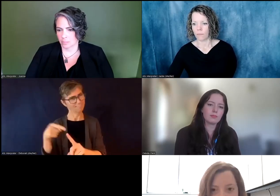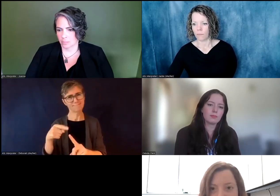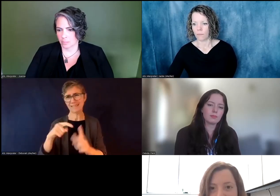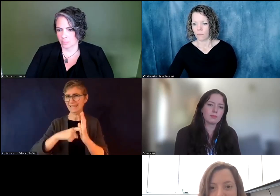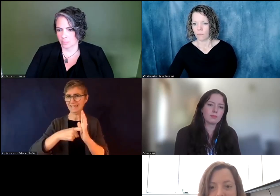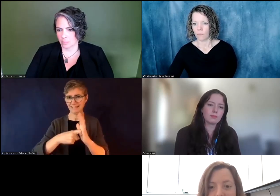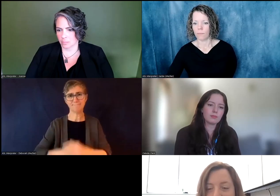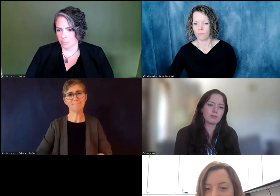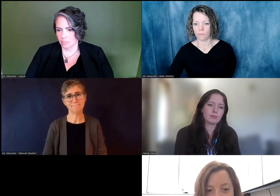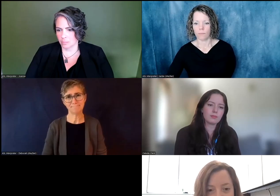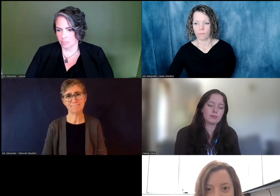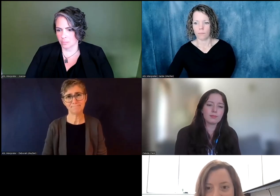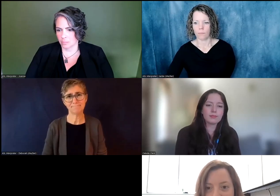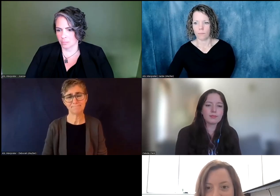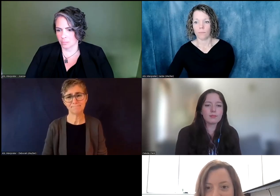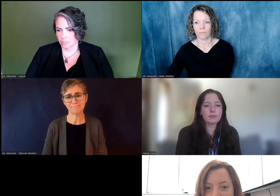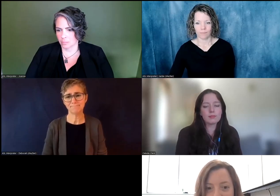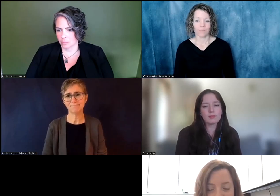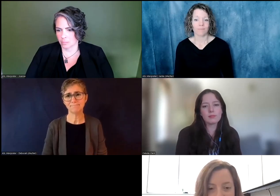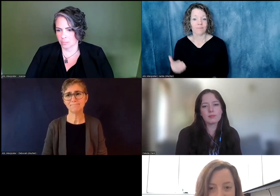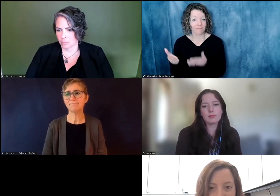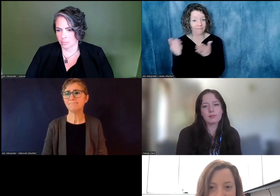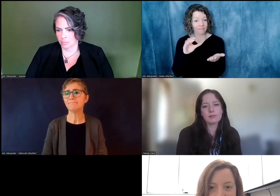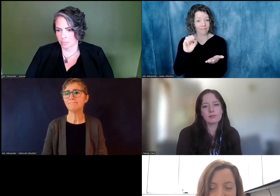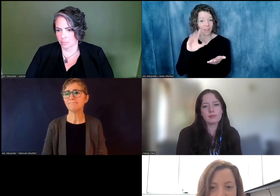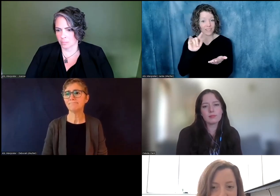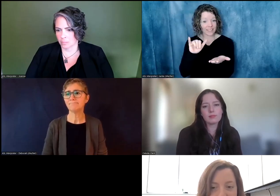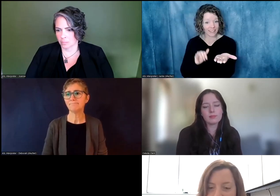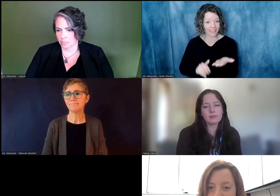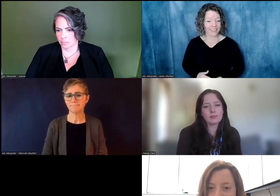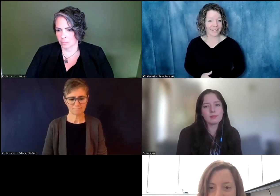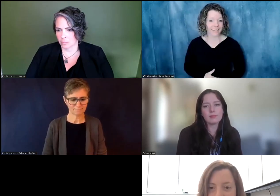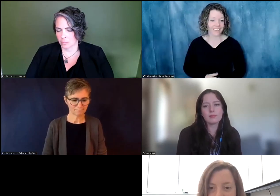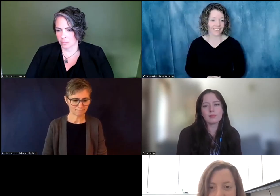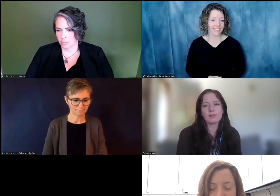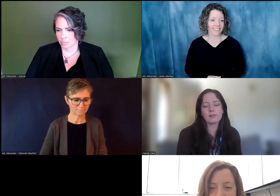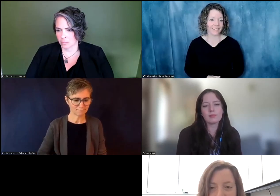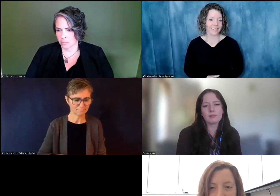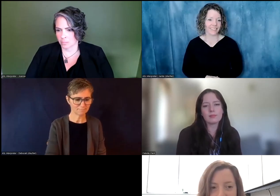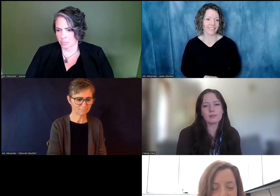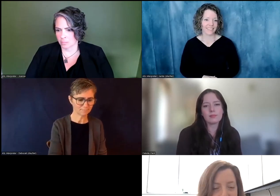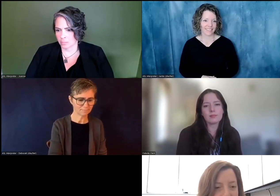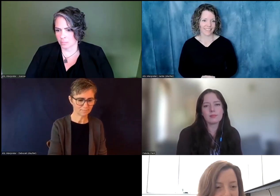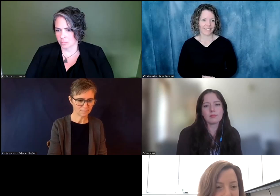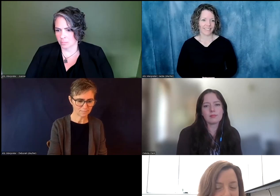Val and Scotty. And thank you Val, a great answer. I would love to see more people with